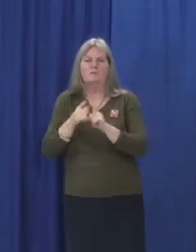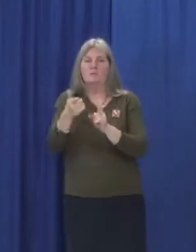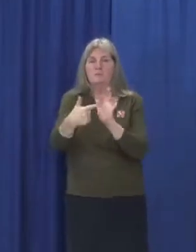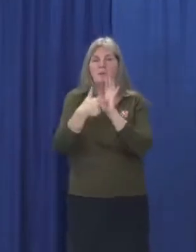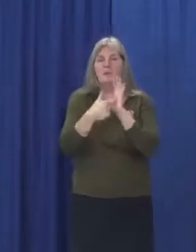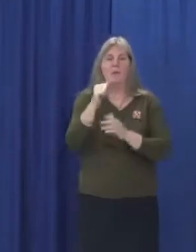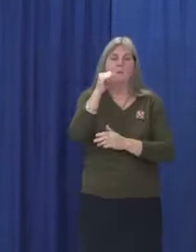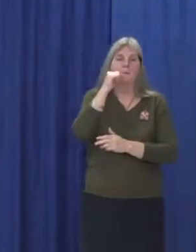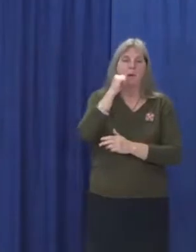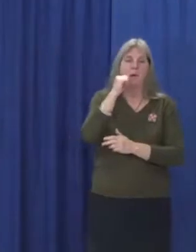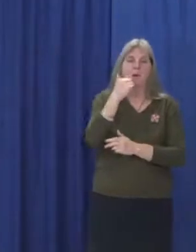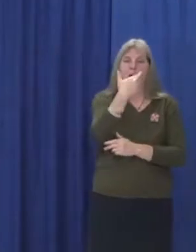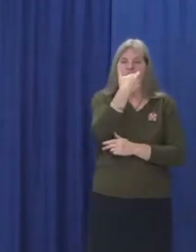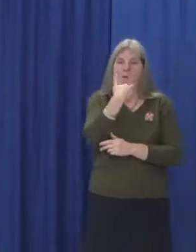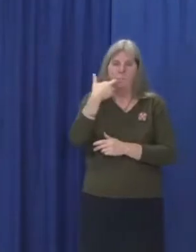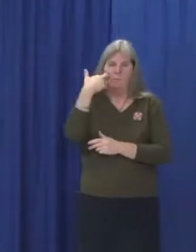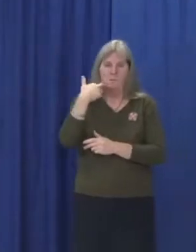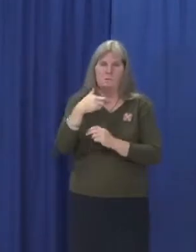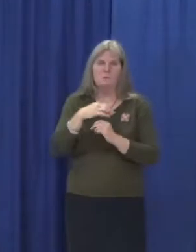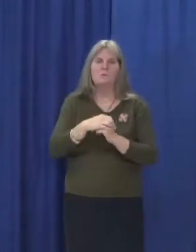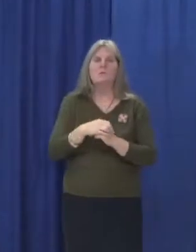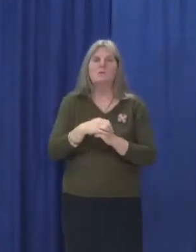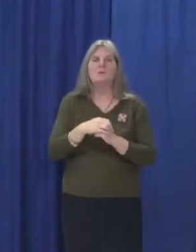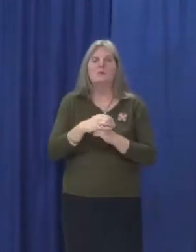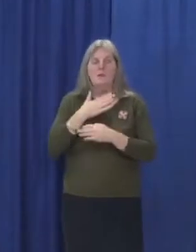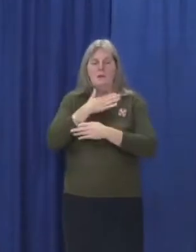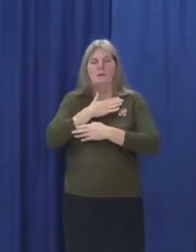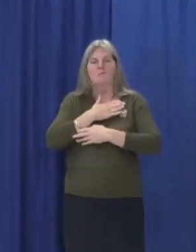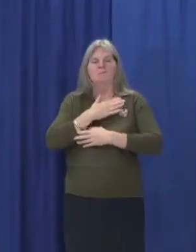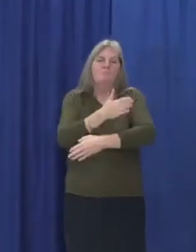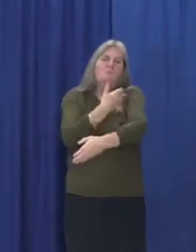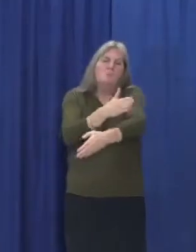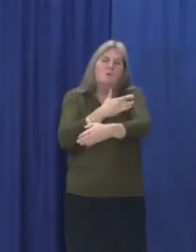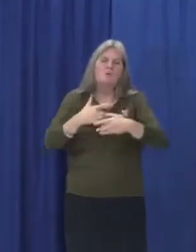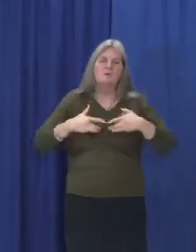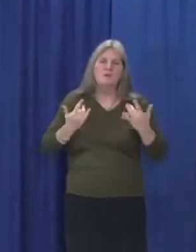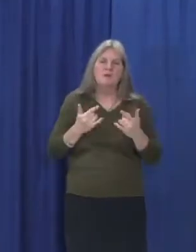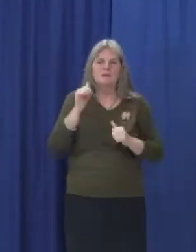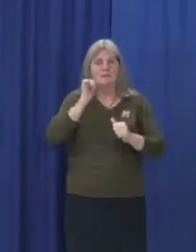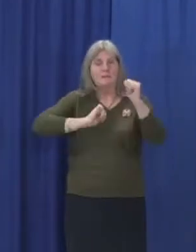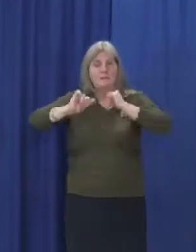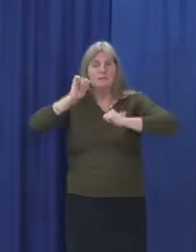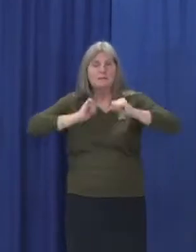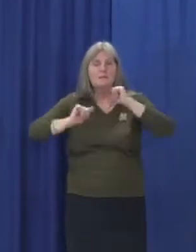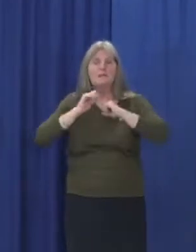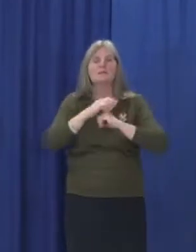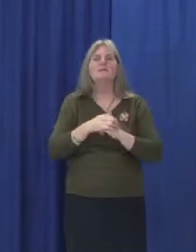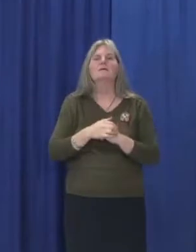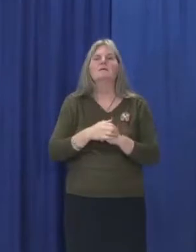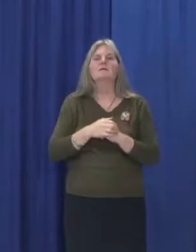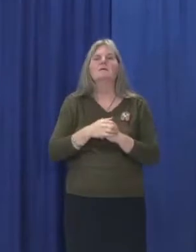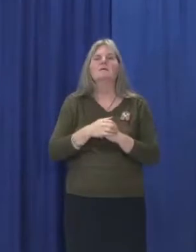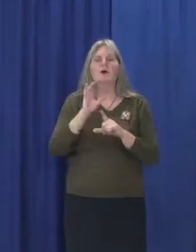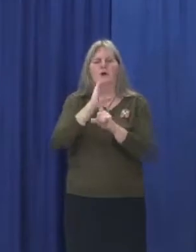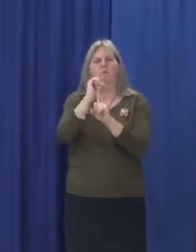This includes bars and restaurants live music events theatre performances cultural